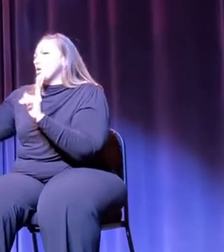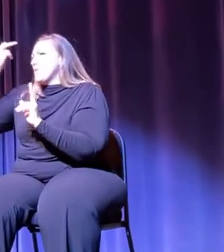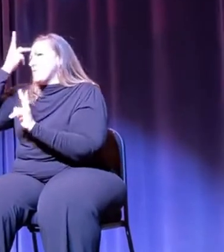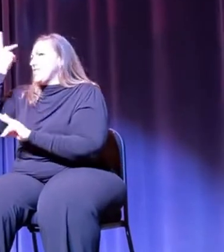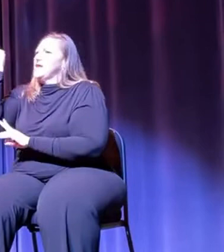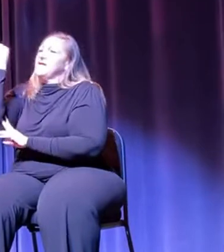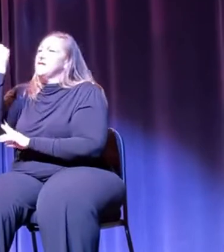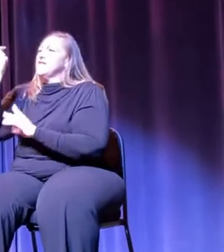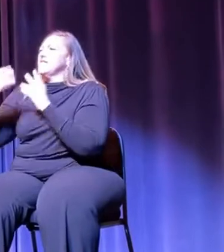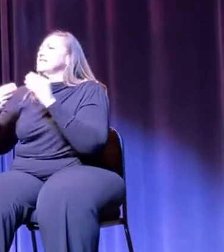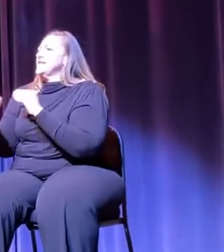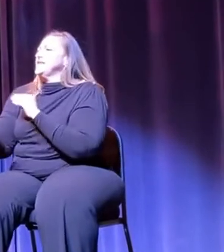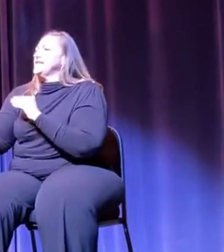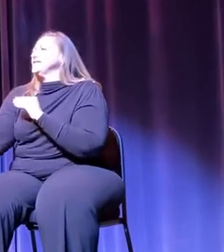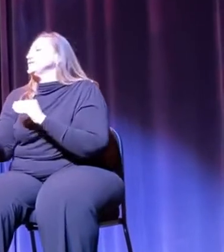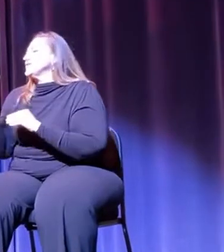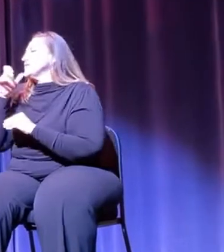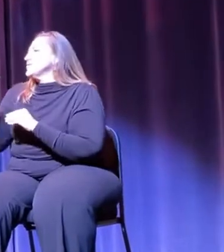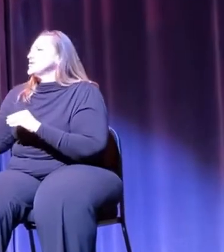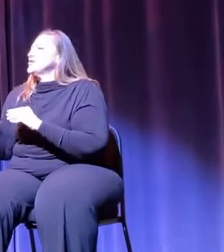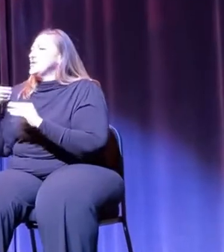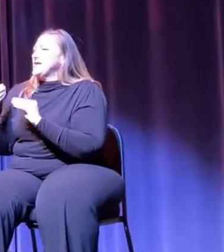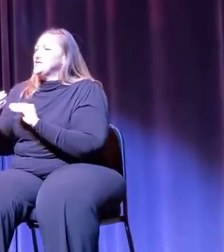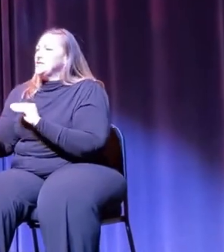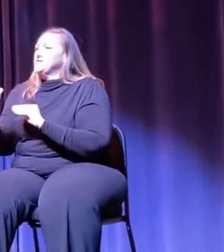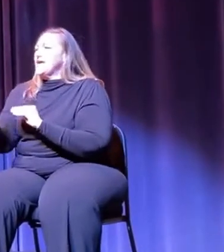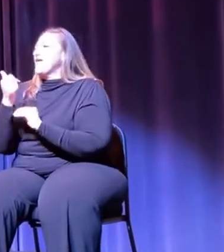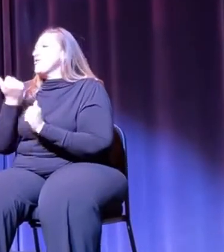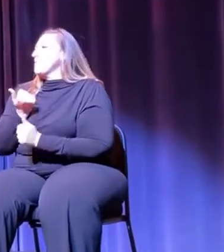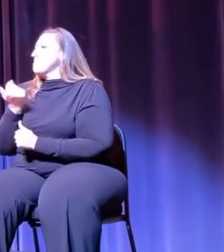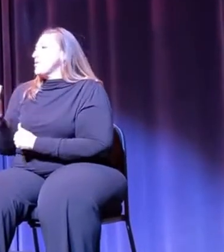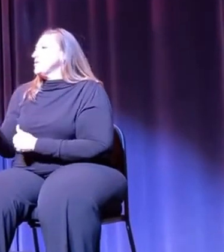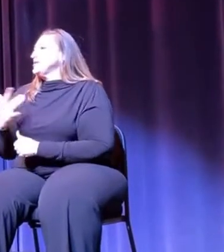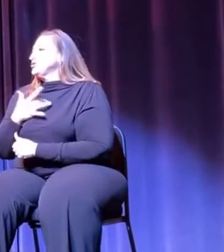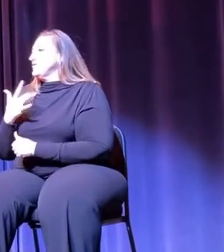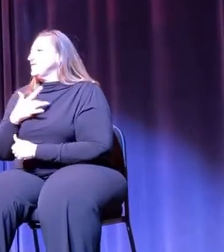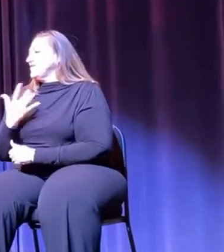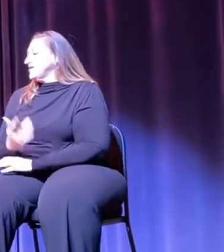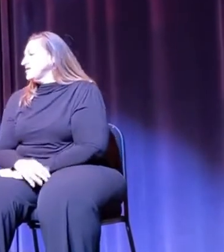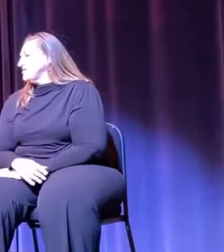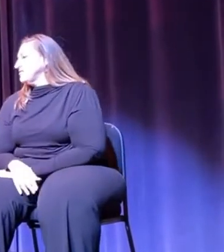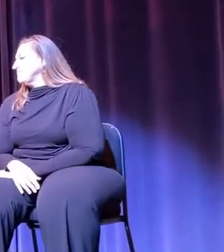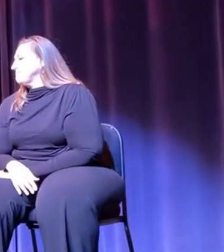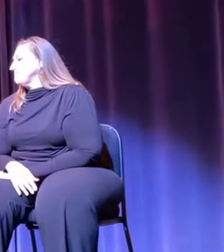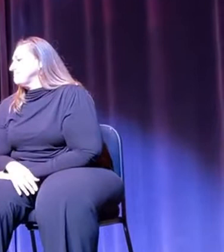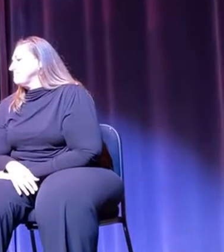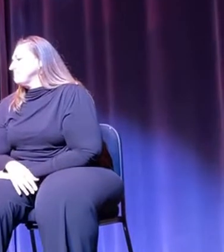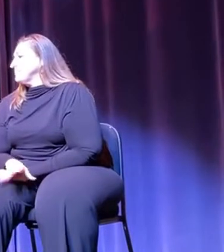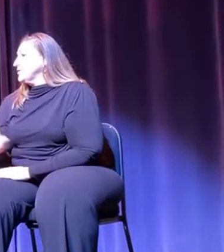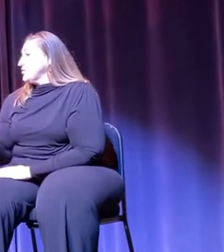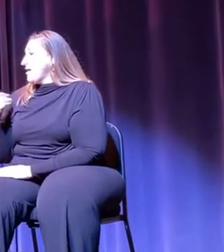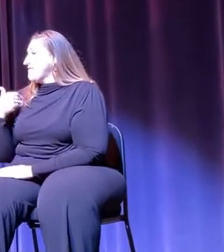Who are your ancestors? Are there poets that you feel you have a home with